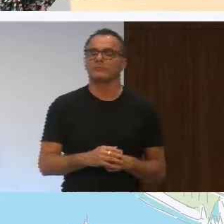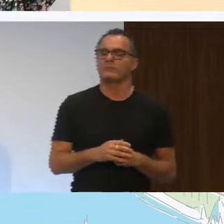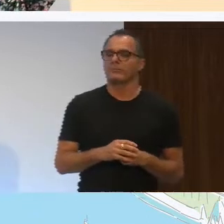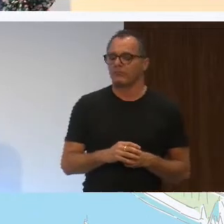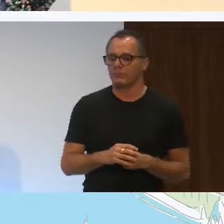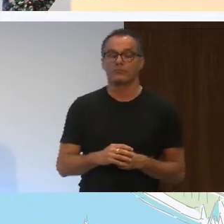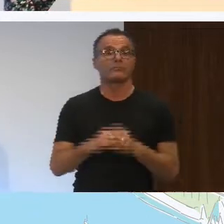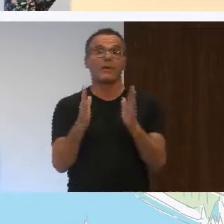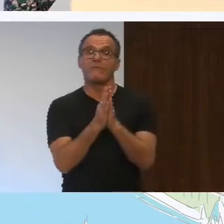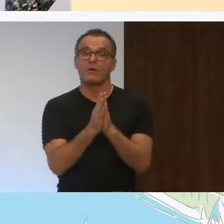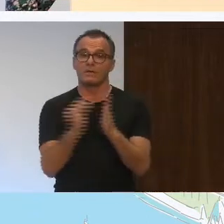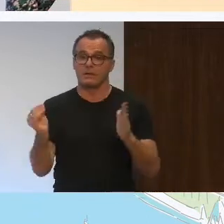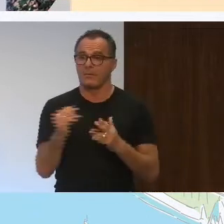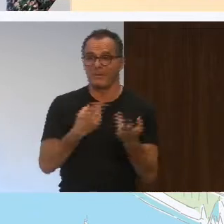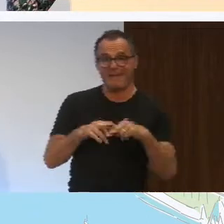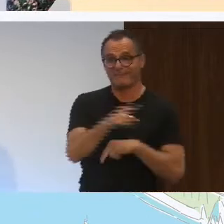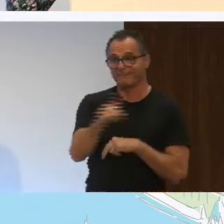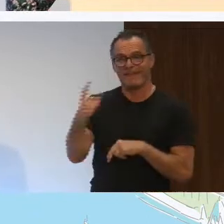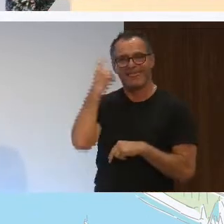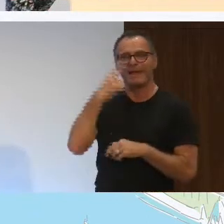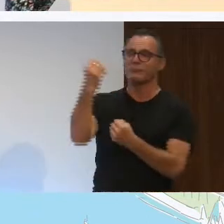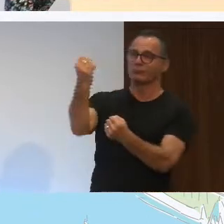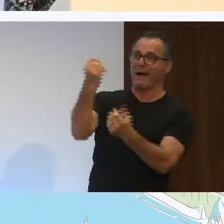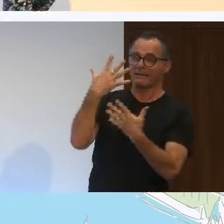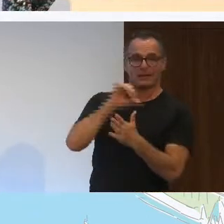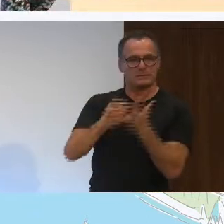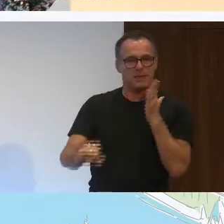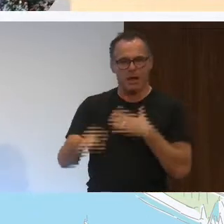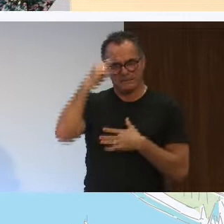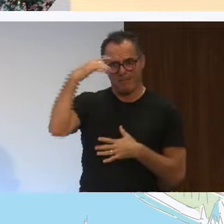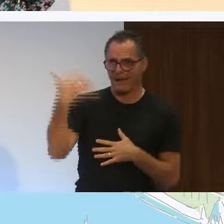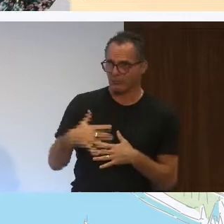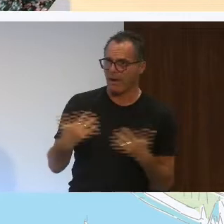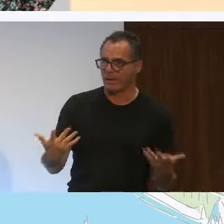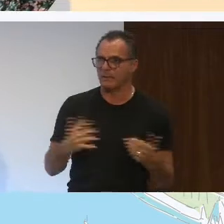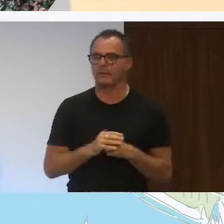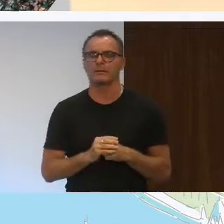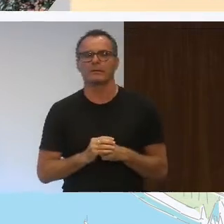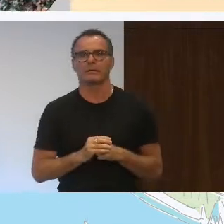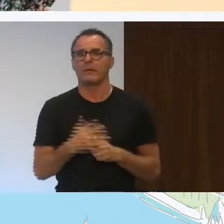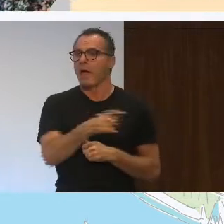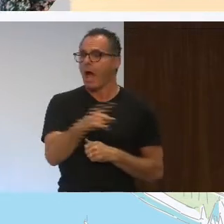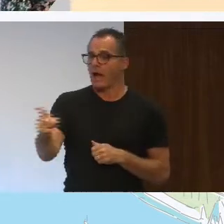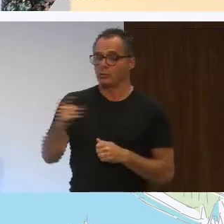For example, if you think bright light triggers your migraine and you are exposed to bright light